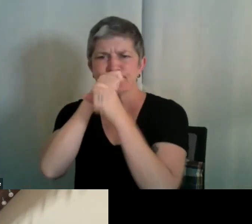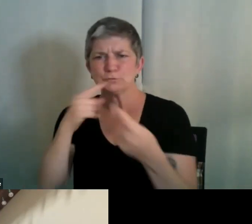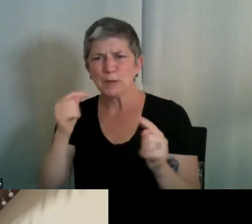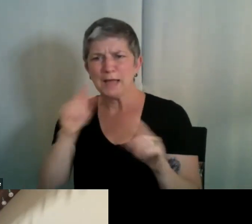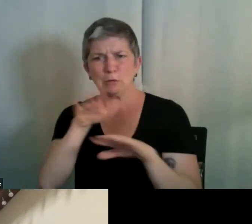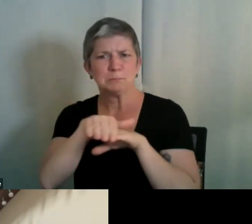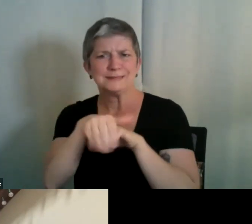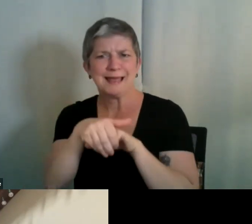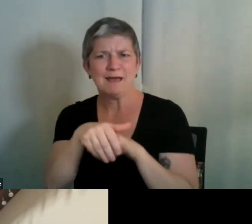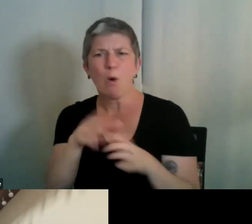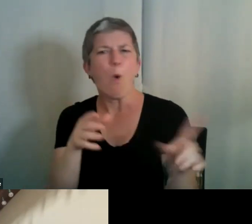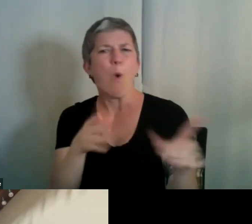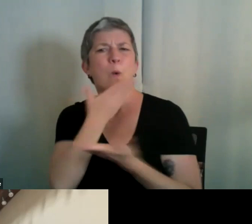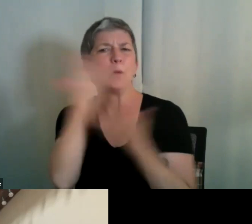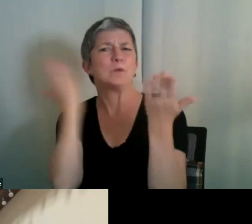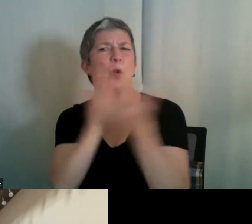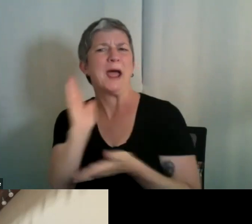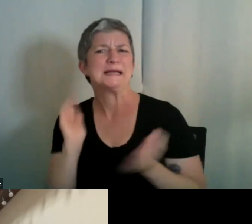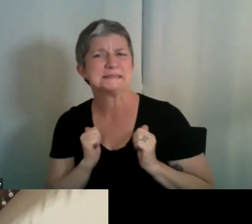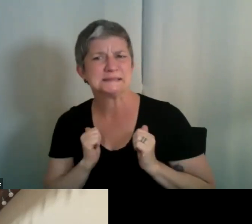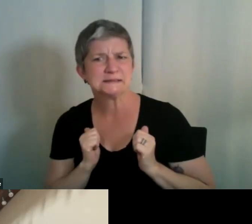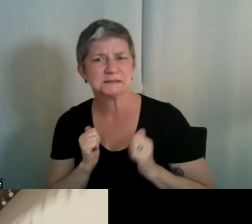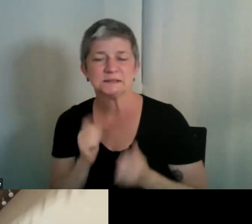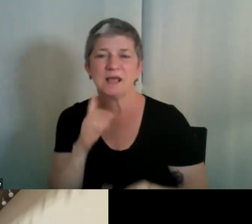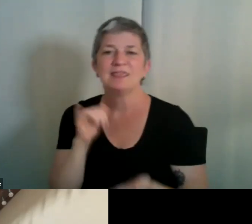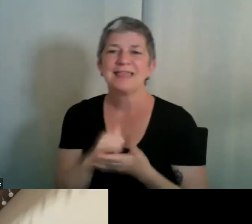parents had no rights. And that's why I didn't last long in